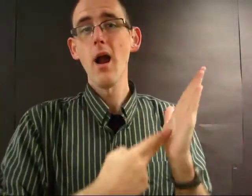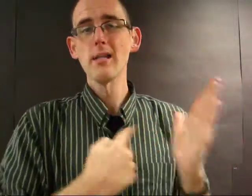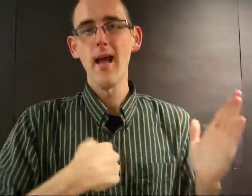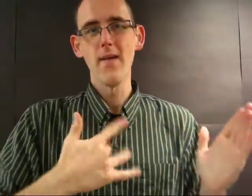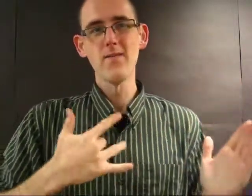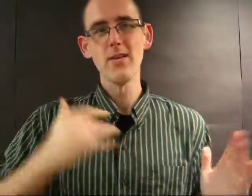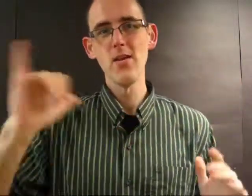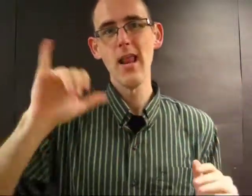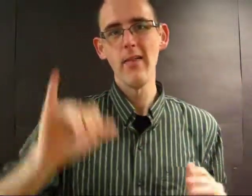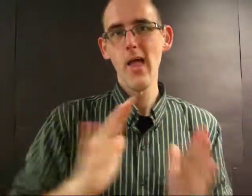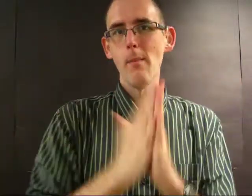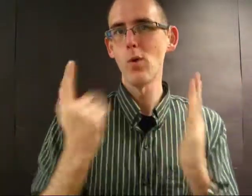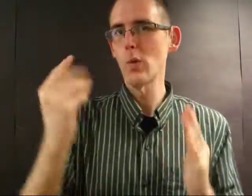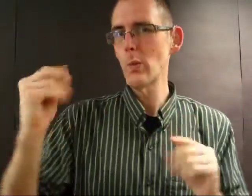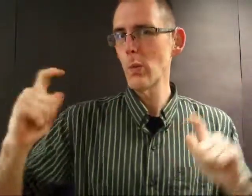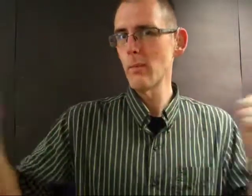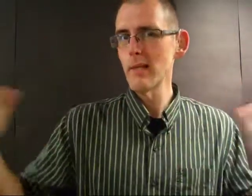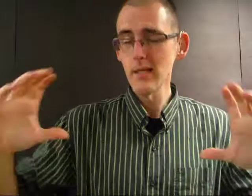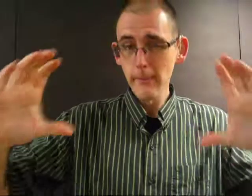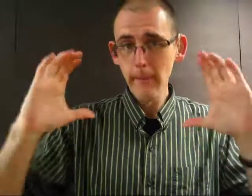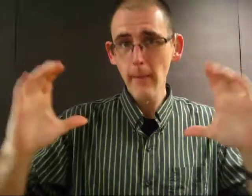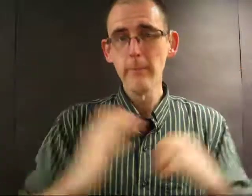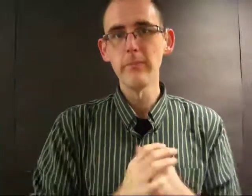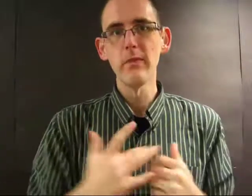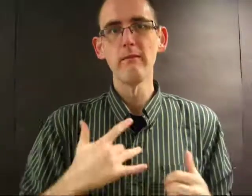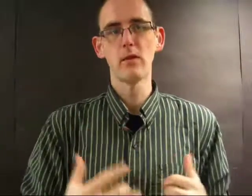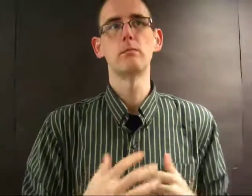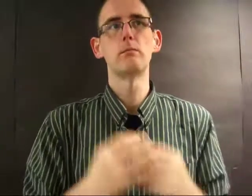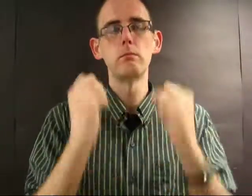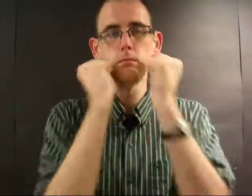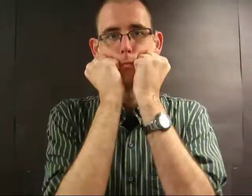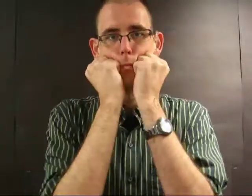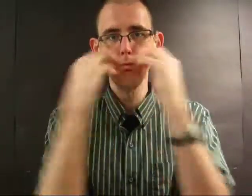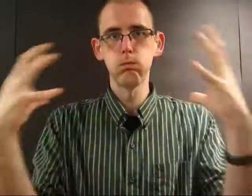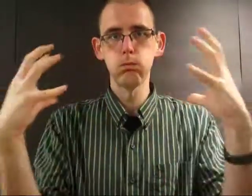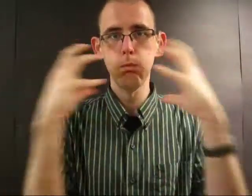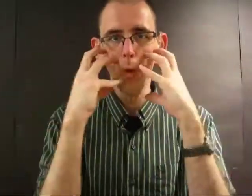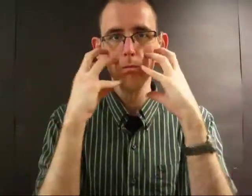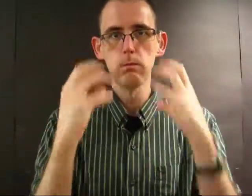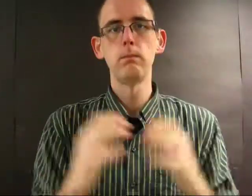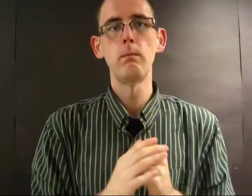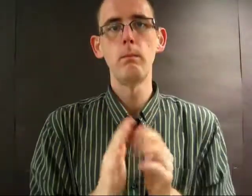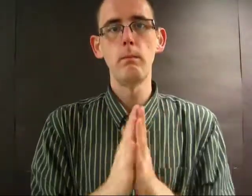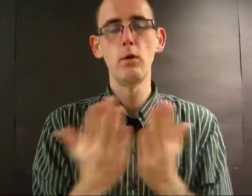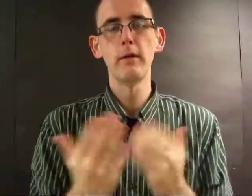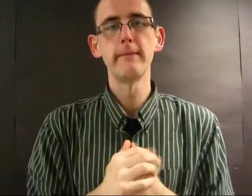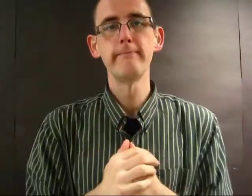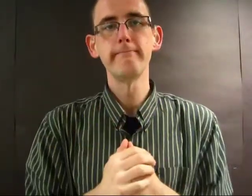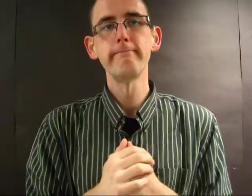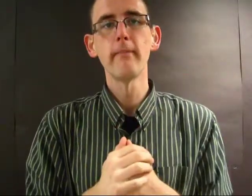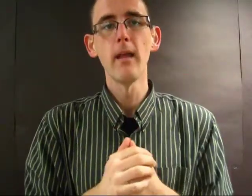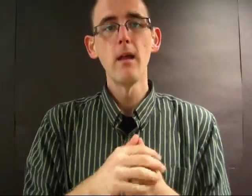I feel it's a bit too big. Almost bloated.